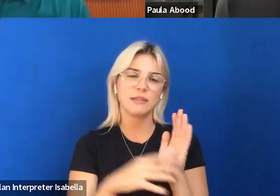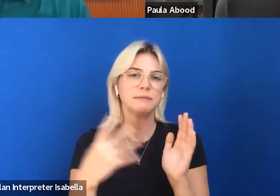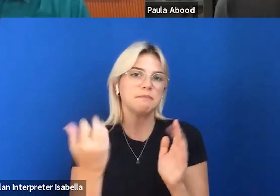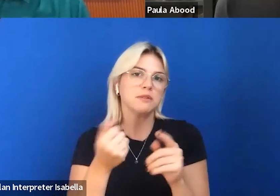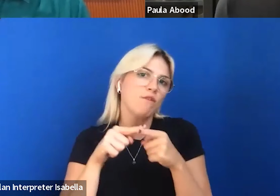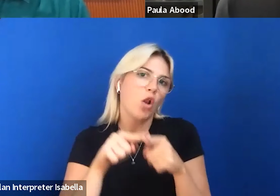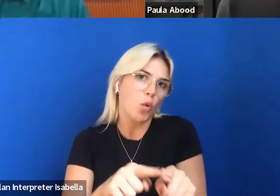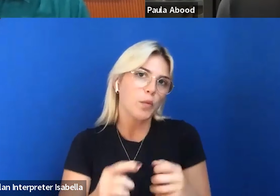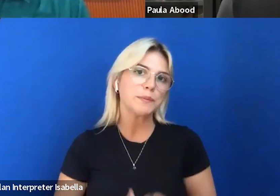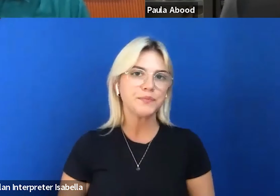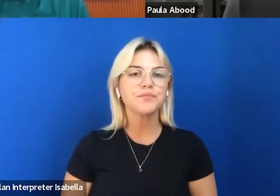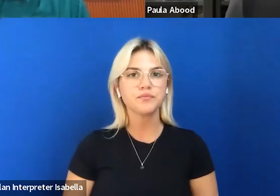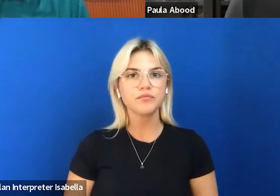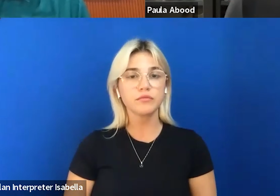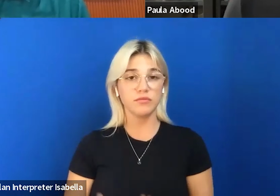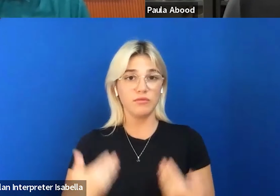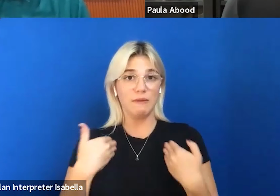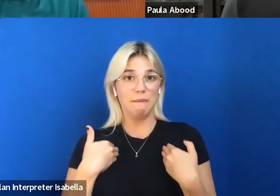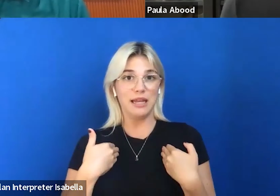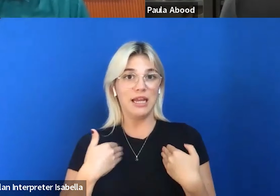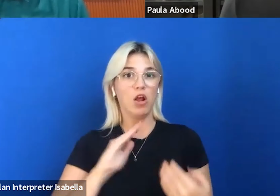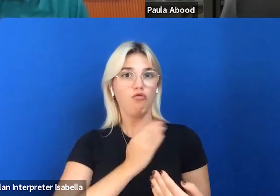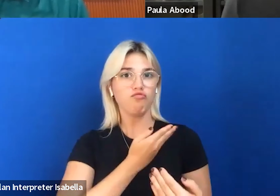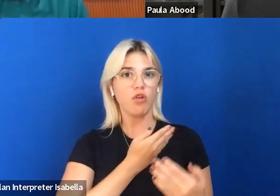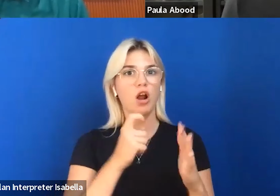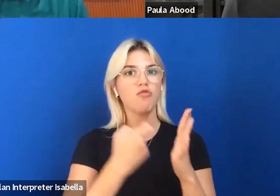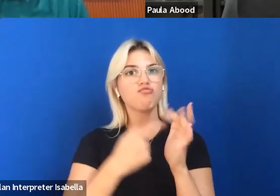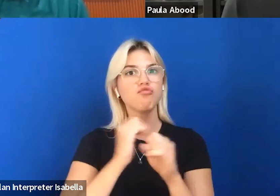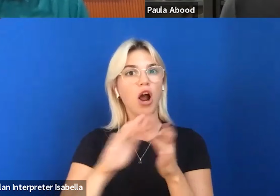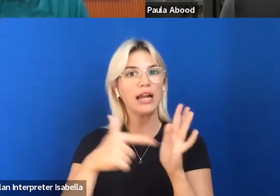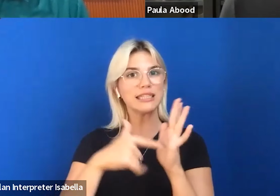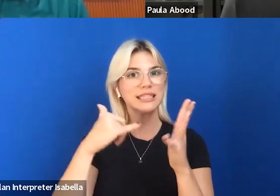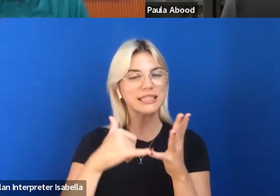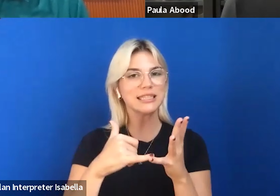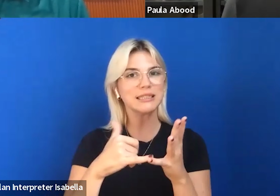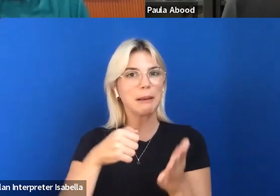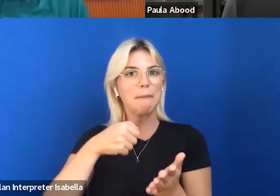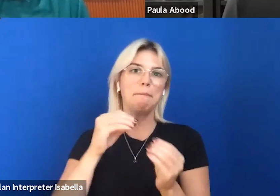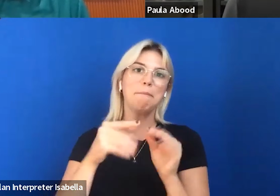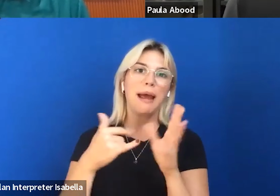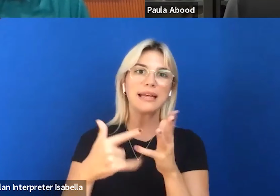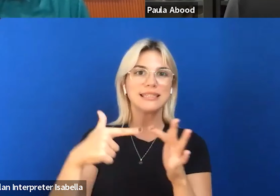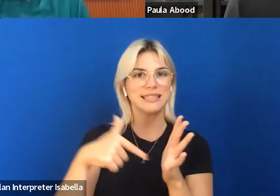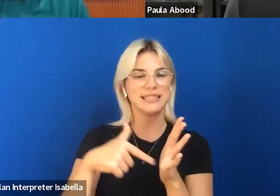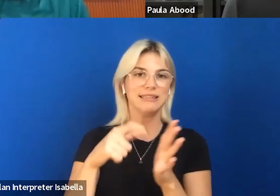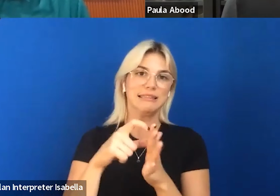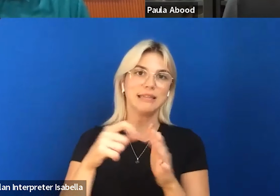So, for me, a rights-based approach really enables people, especially First Nations people to participate